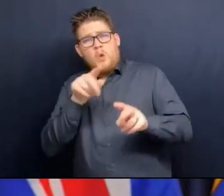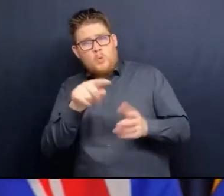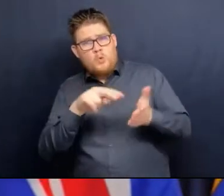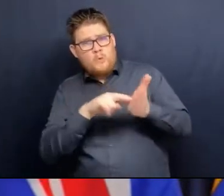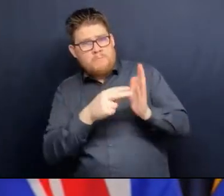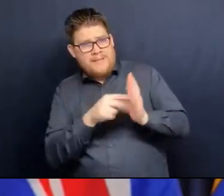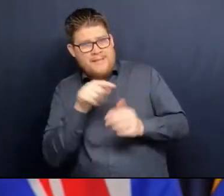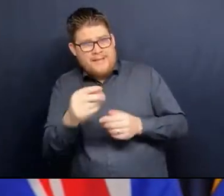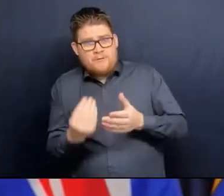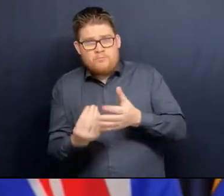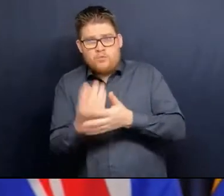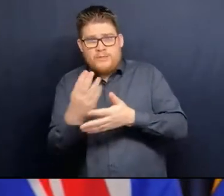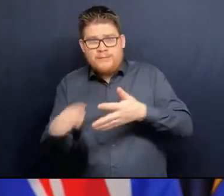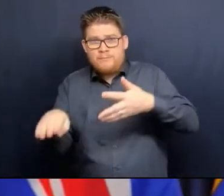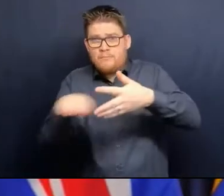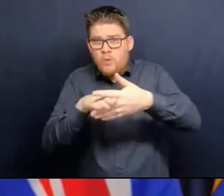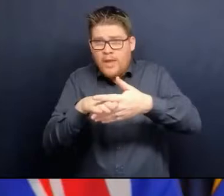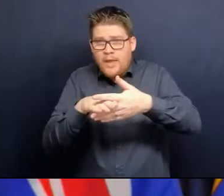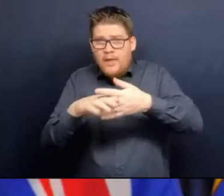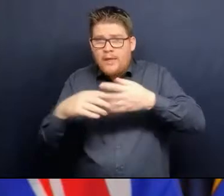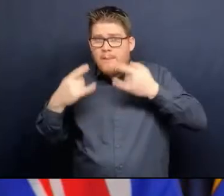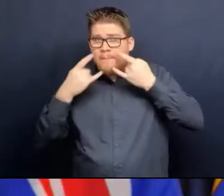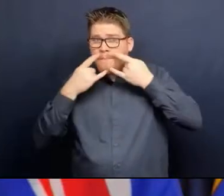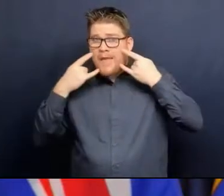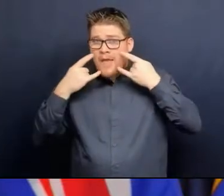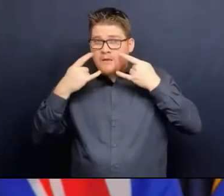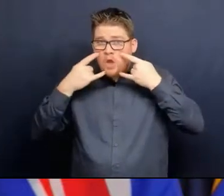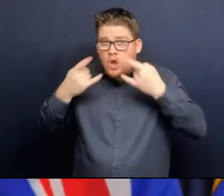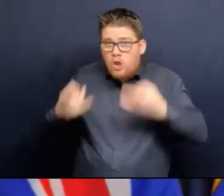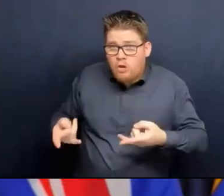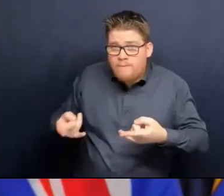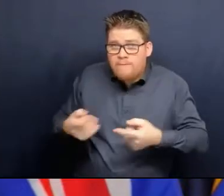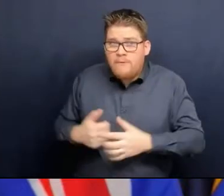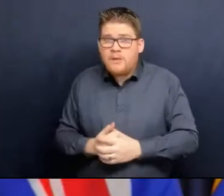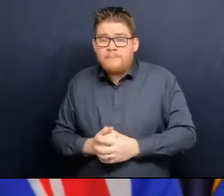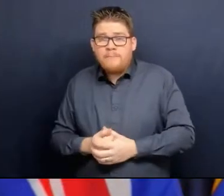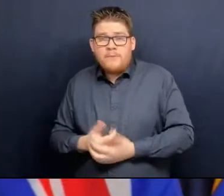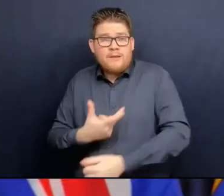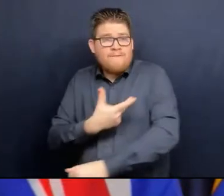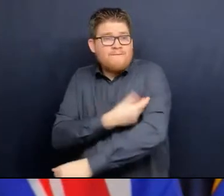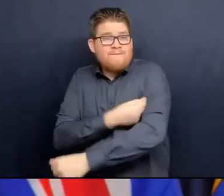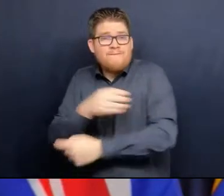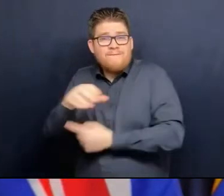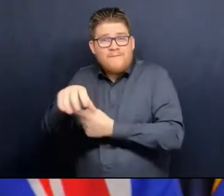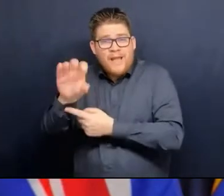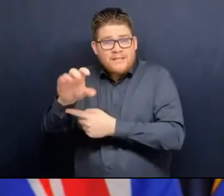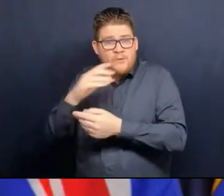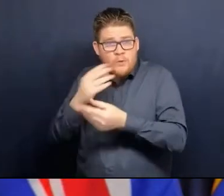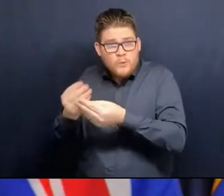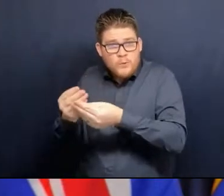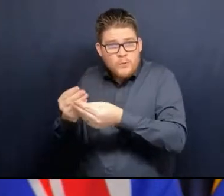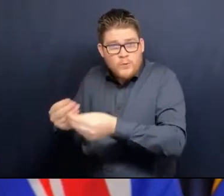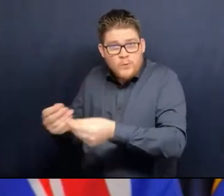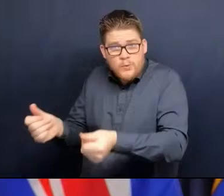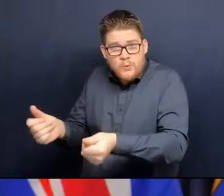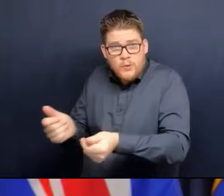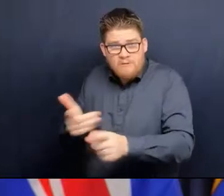will have at least the mask mandate and the vaccine card potentially eased. Would there still be support from the